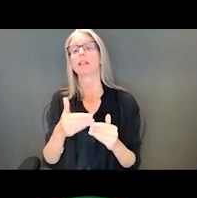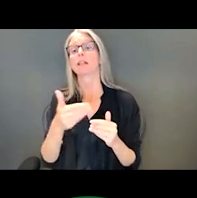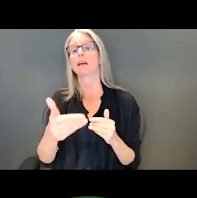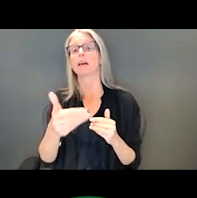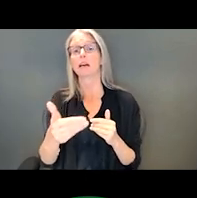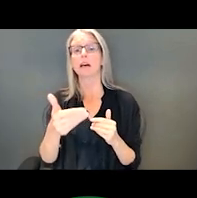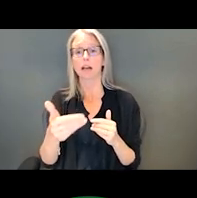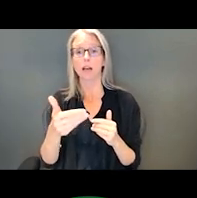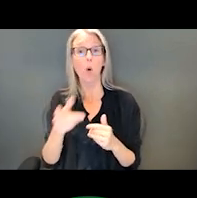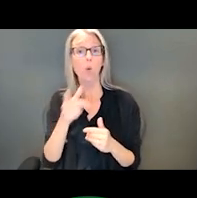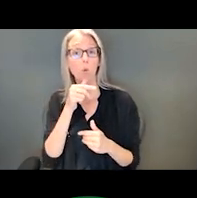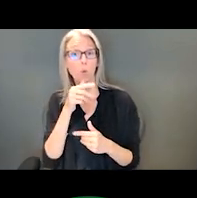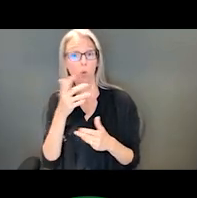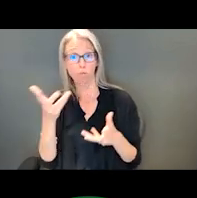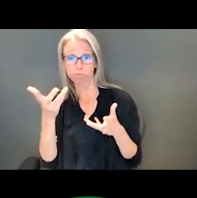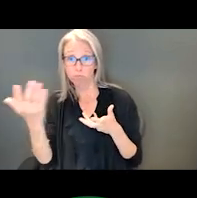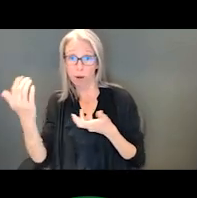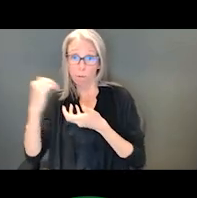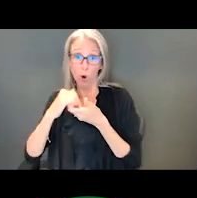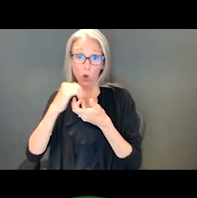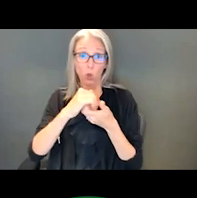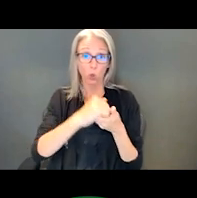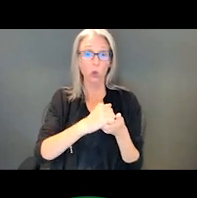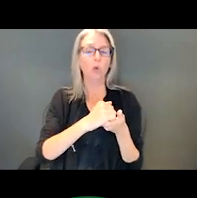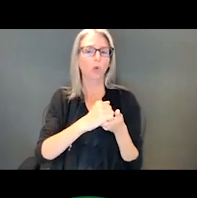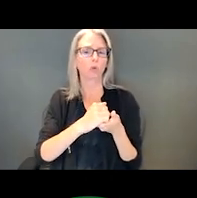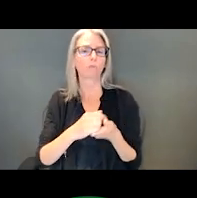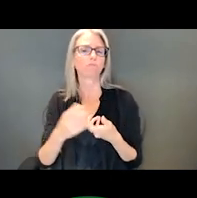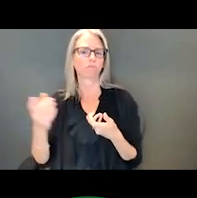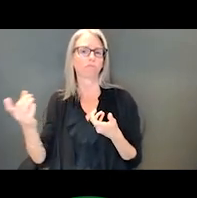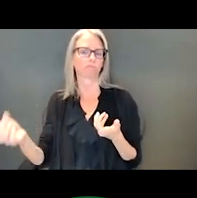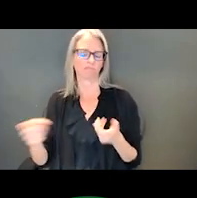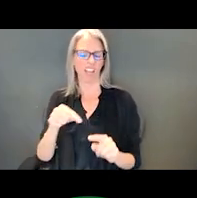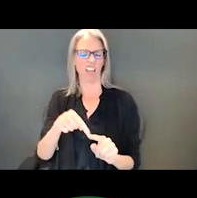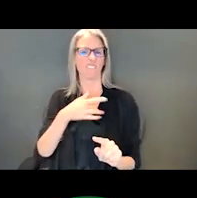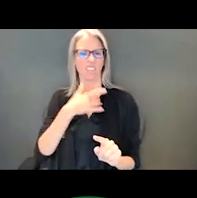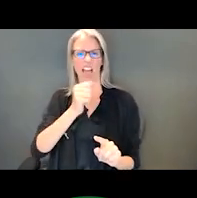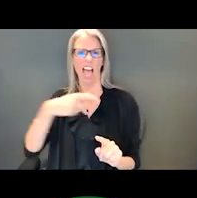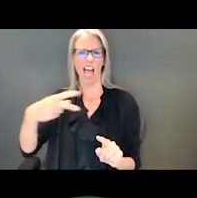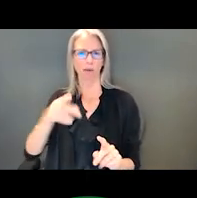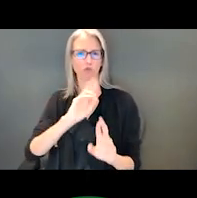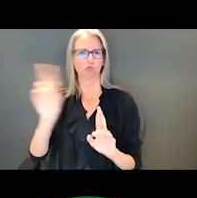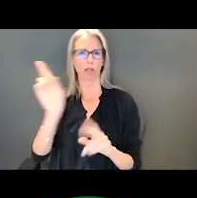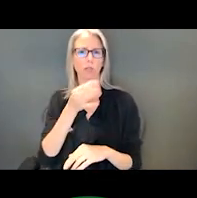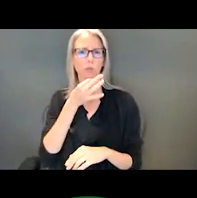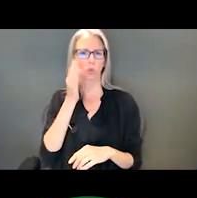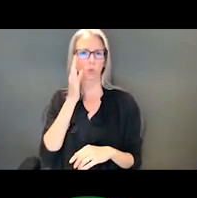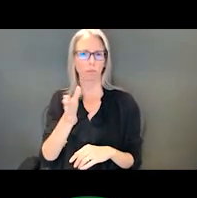Amazing. Yeah, I'm sure there will be parks that are very interested. So you'll have to keep us, up to date on that.